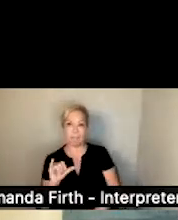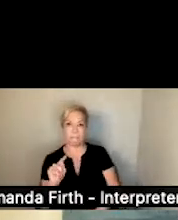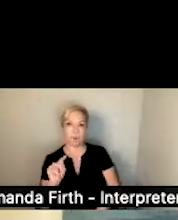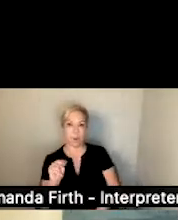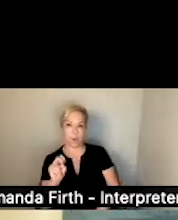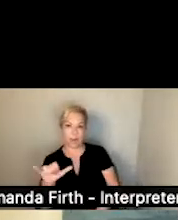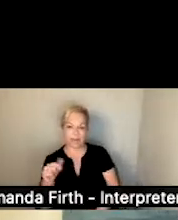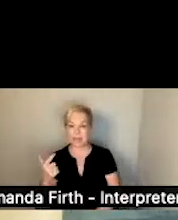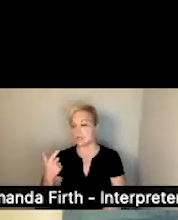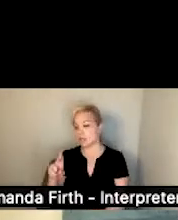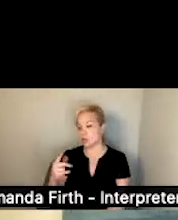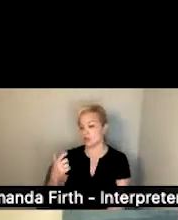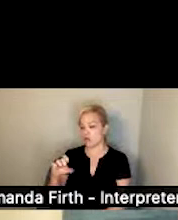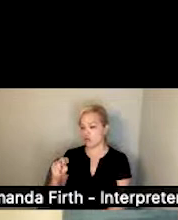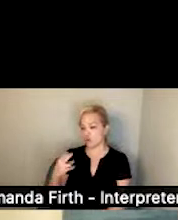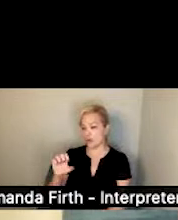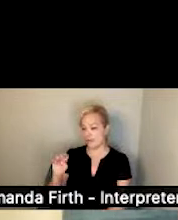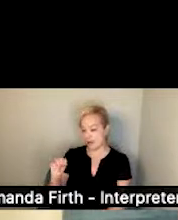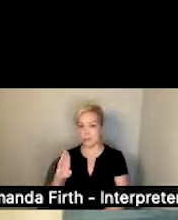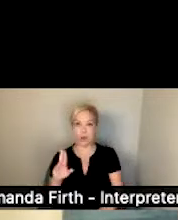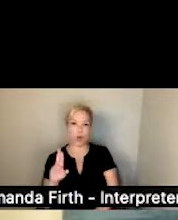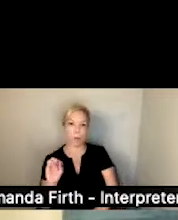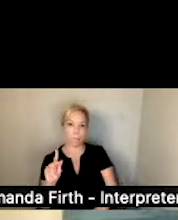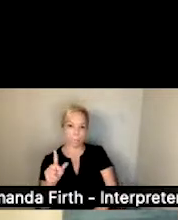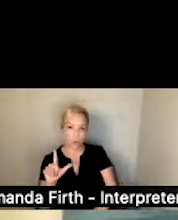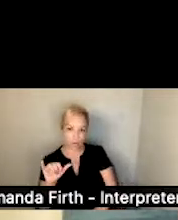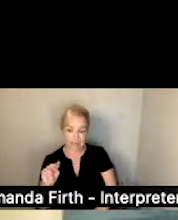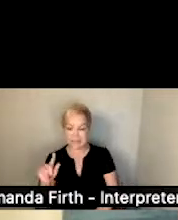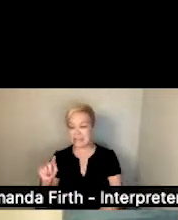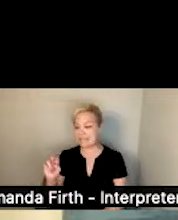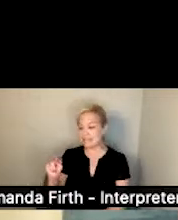History, the Brooklyn Museum, the Tenement Museum, and the Jewish Museum in New York;